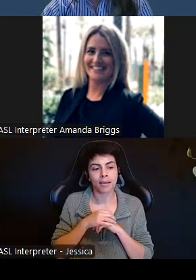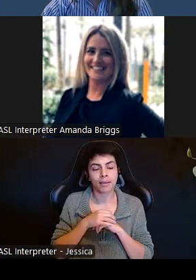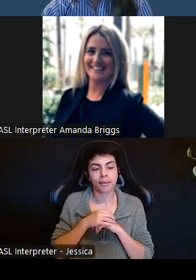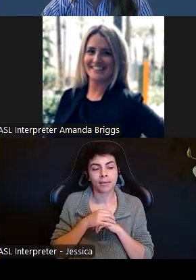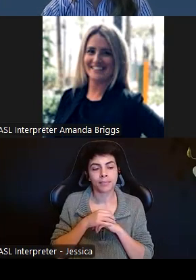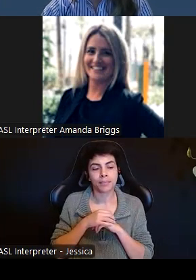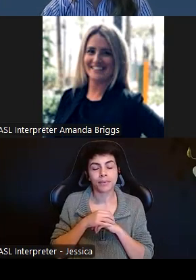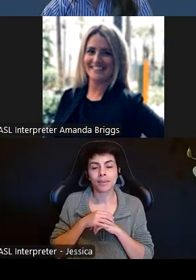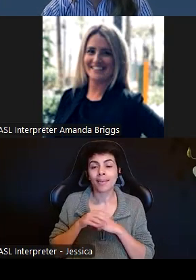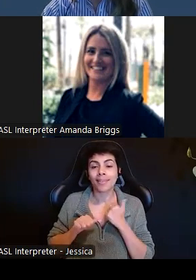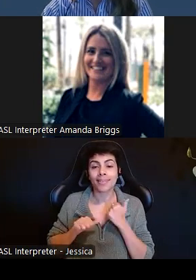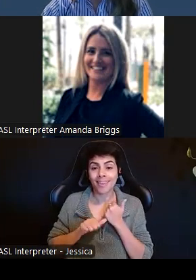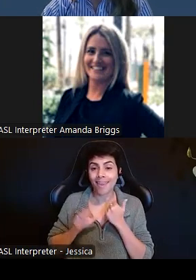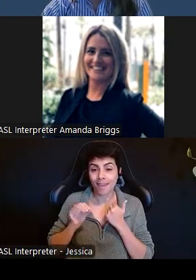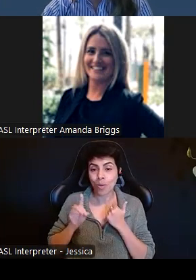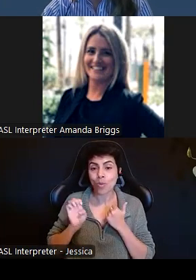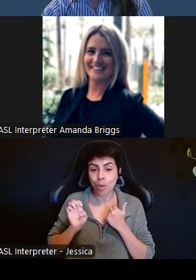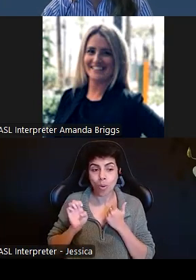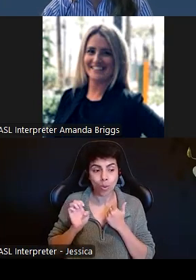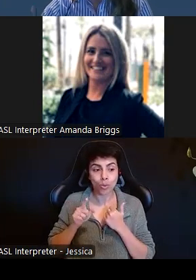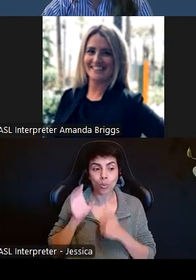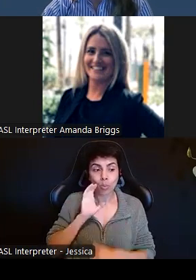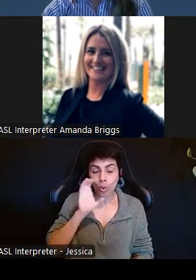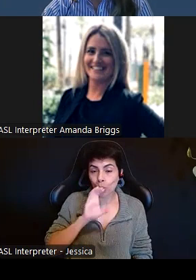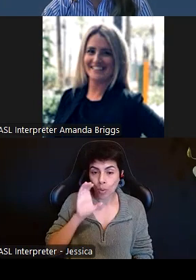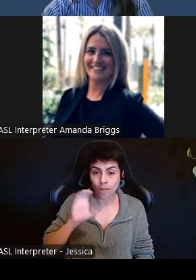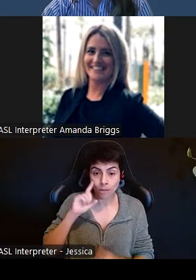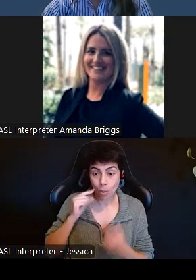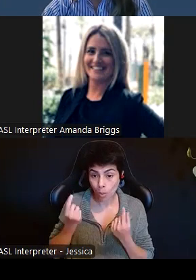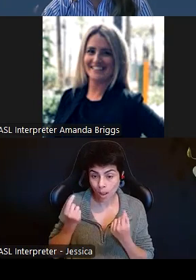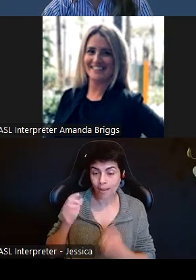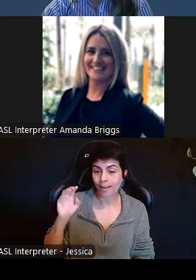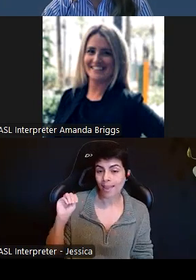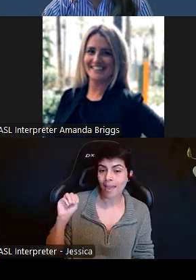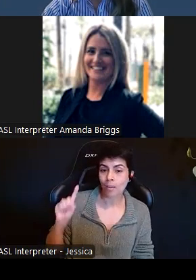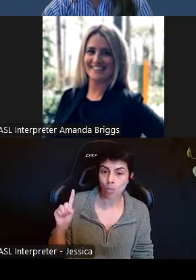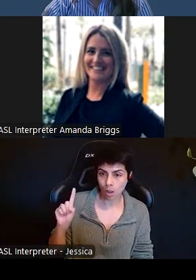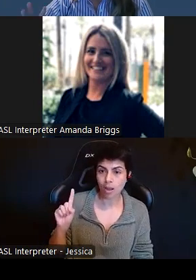the aid code that you're gonna be looking for is M1. So that's the aid code for the ACA adult expansion group.